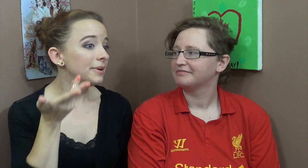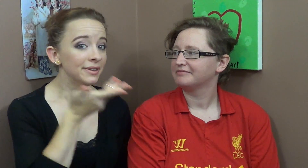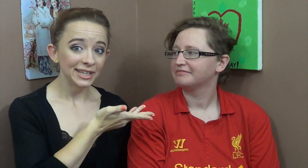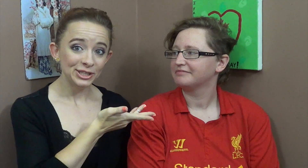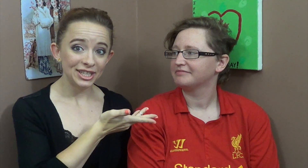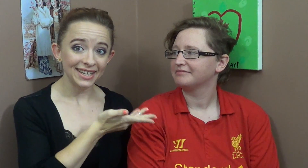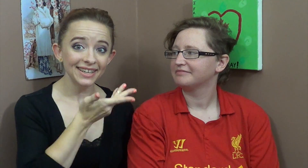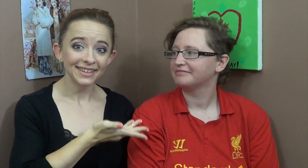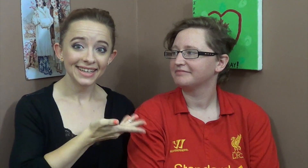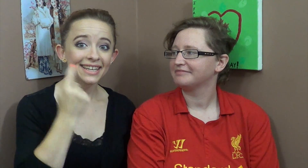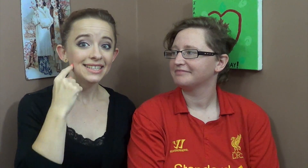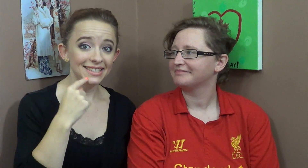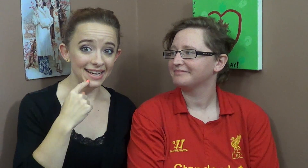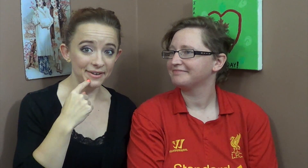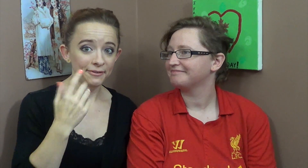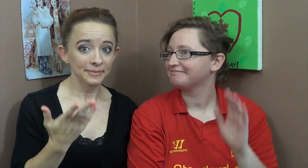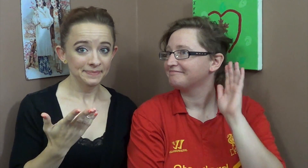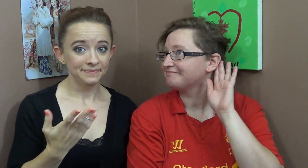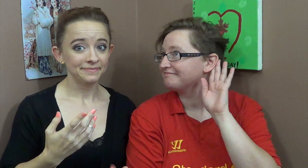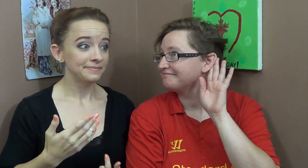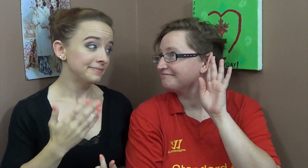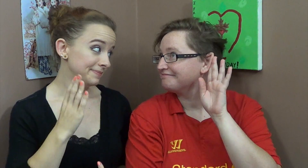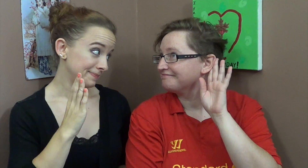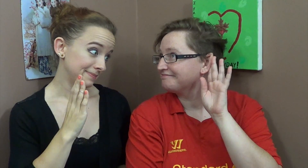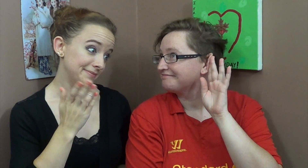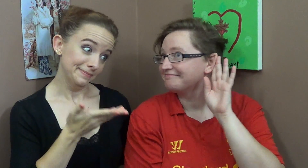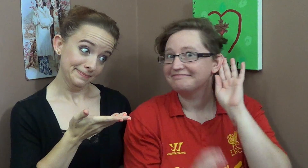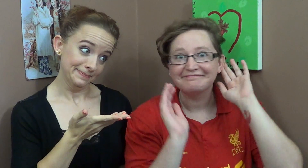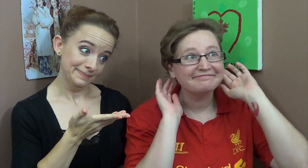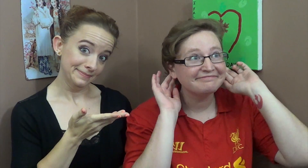know she is Deaf.